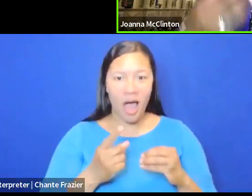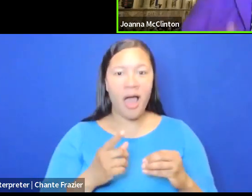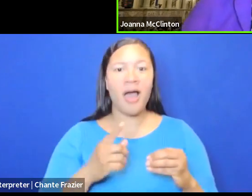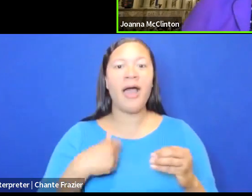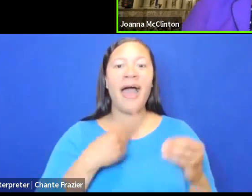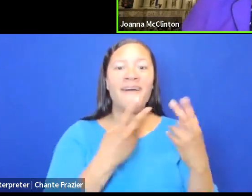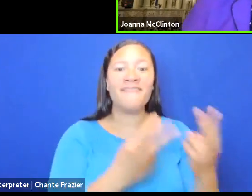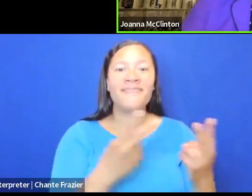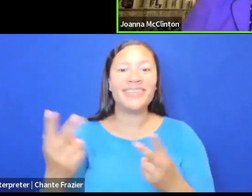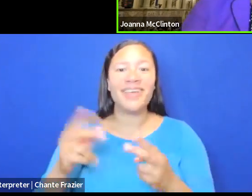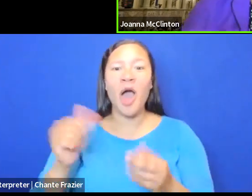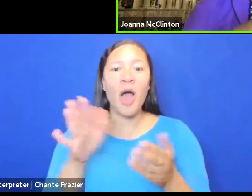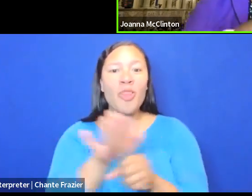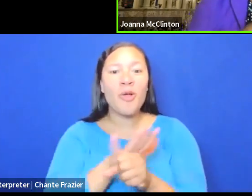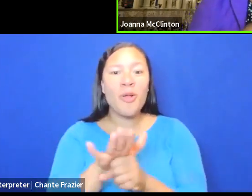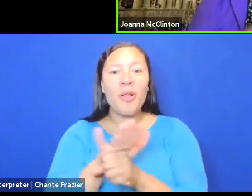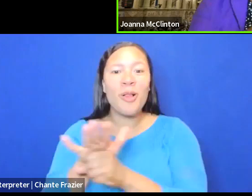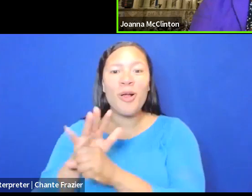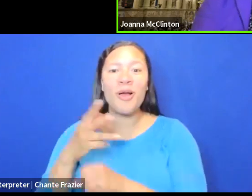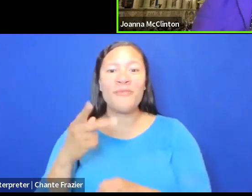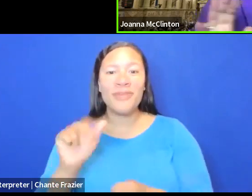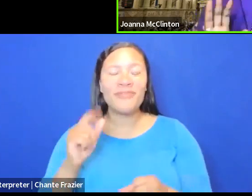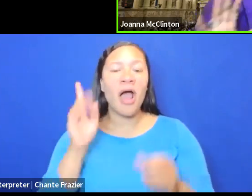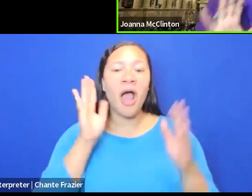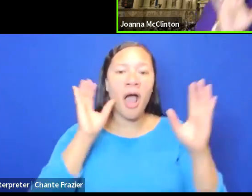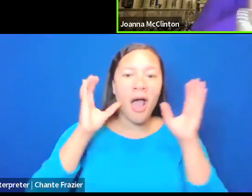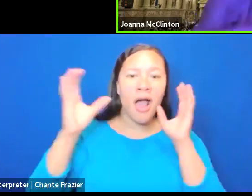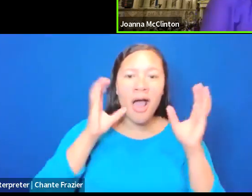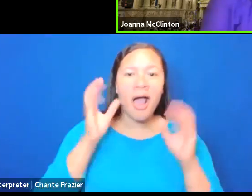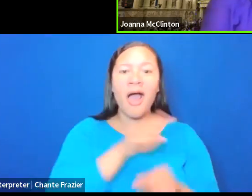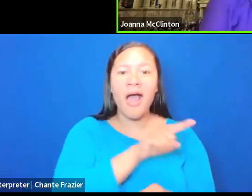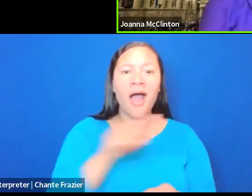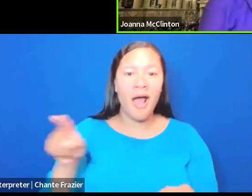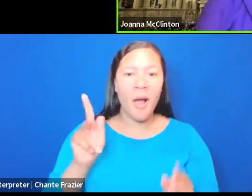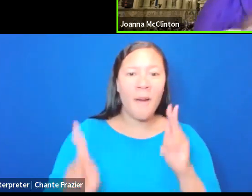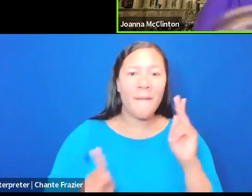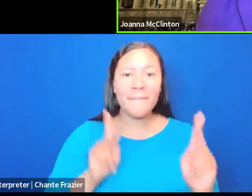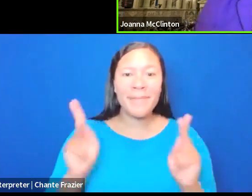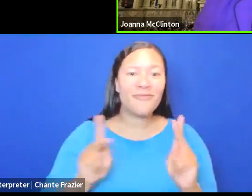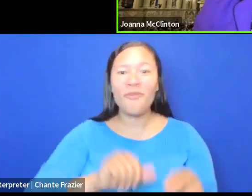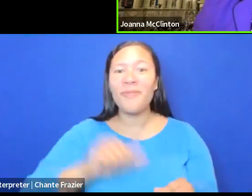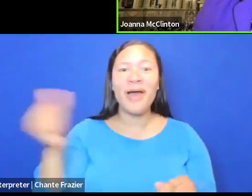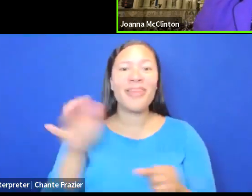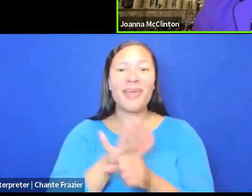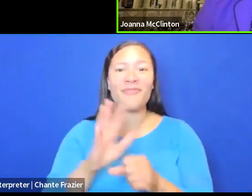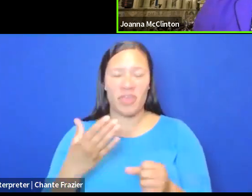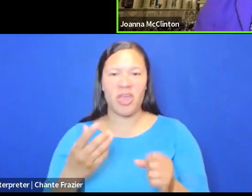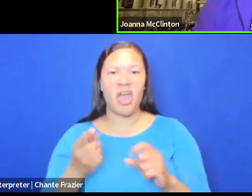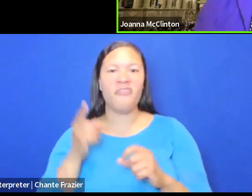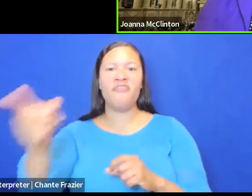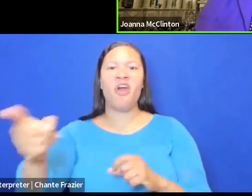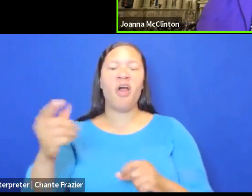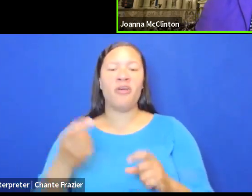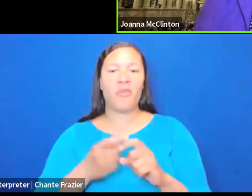The best benefit I've had in the last year and some months of being a leader is just being in